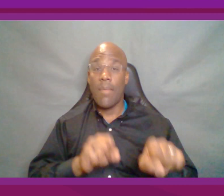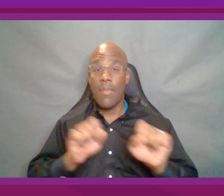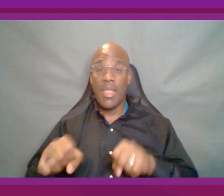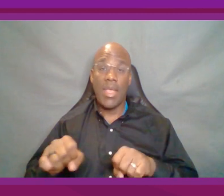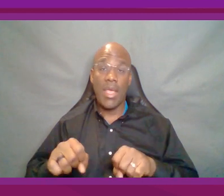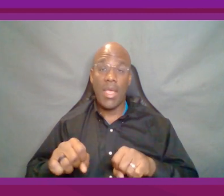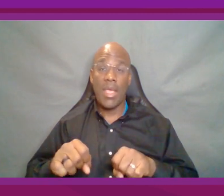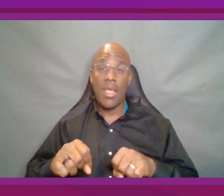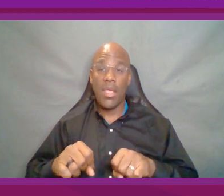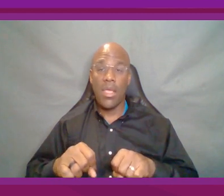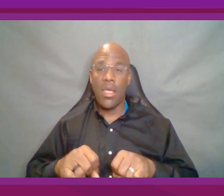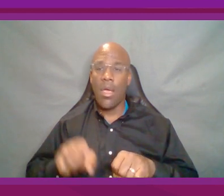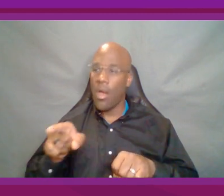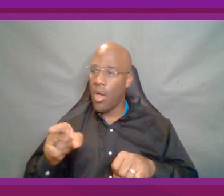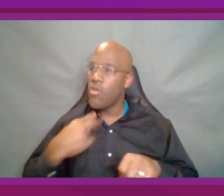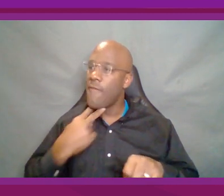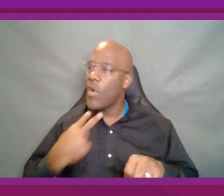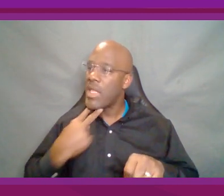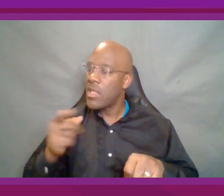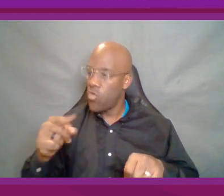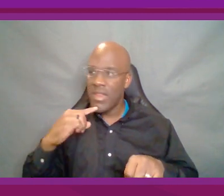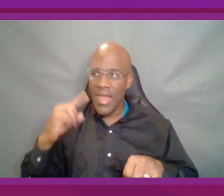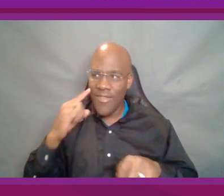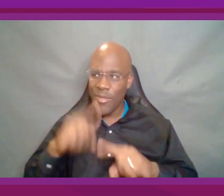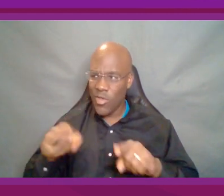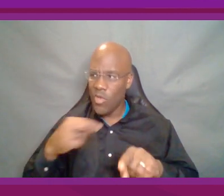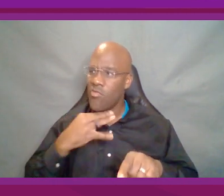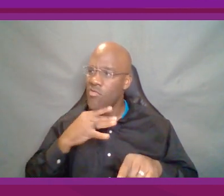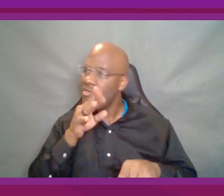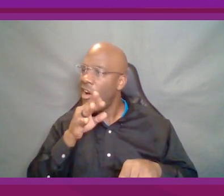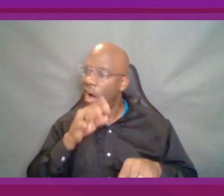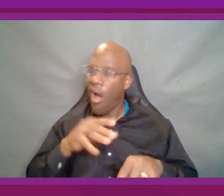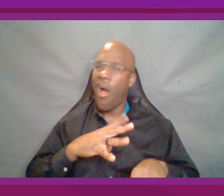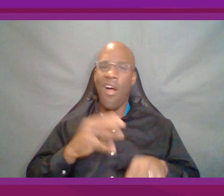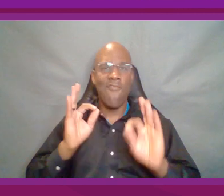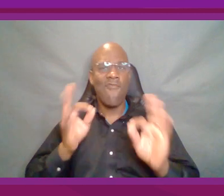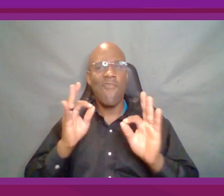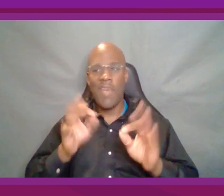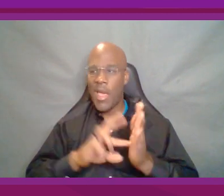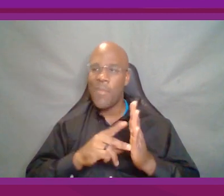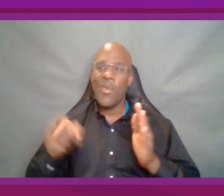based on the fact that I'm using my voice as a deaf person, so because I use my voice, I must